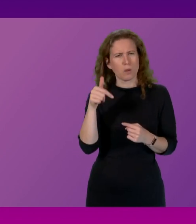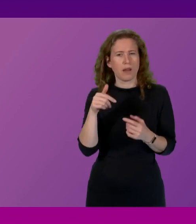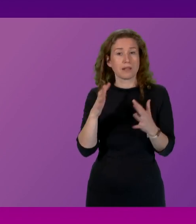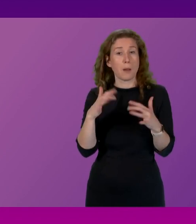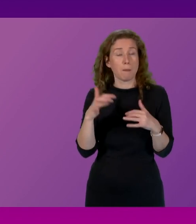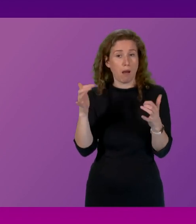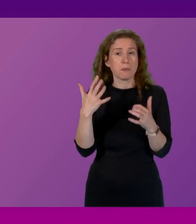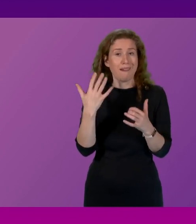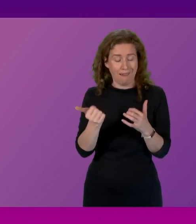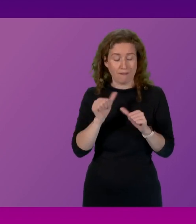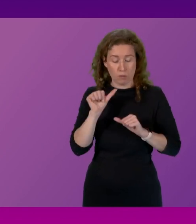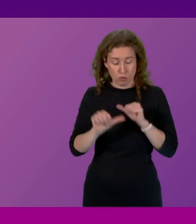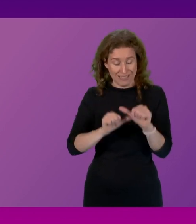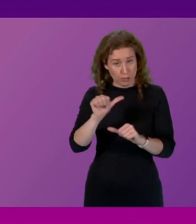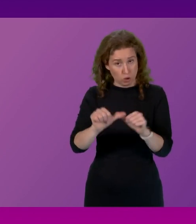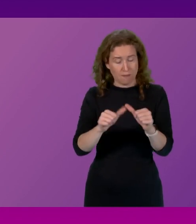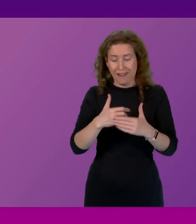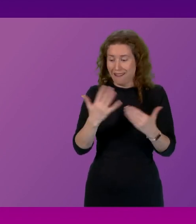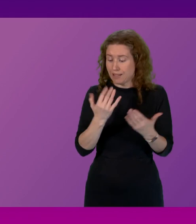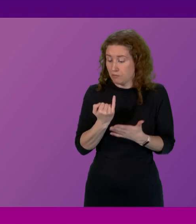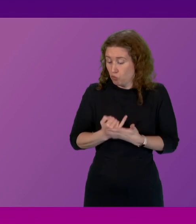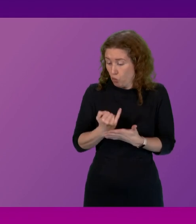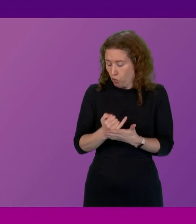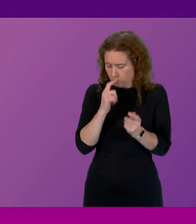has a corrections procedure and of how that mechanism operates.